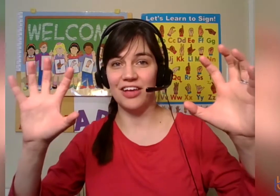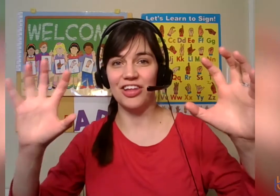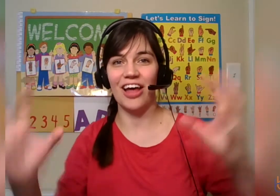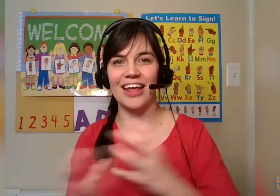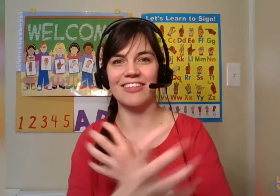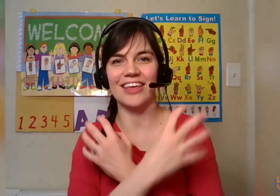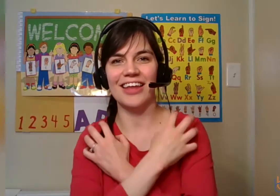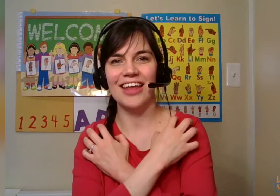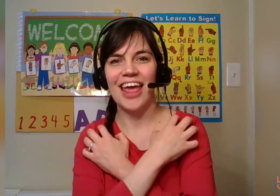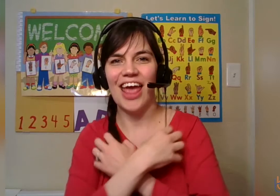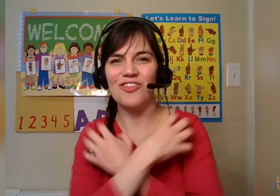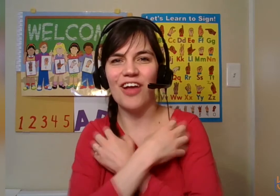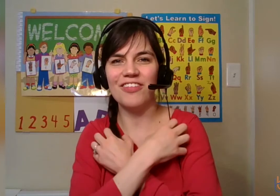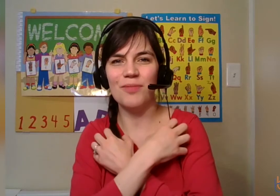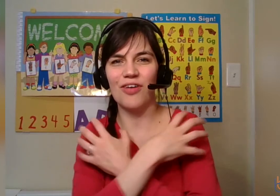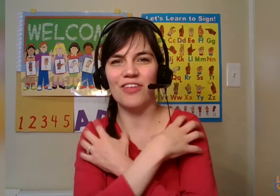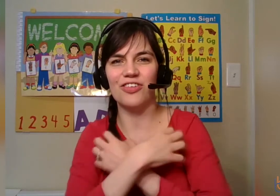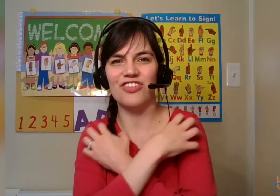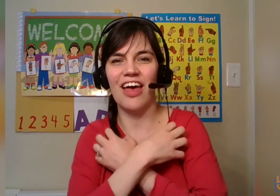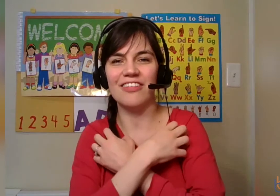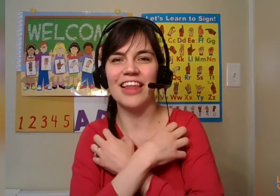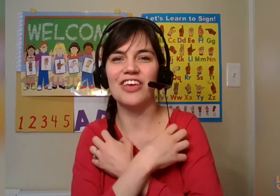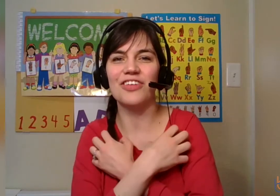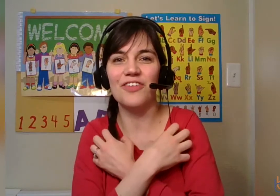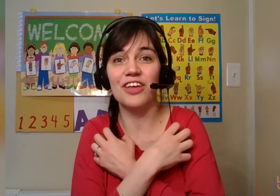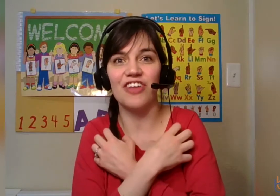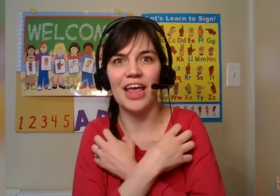clawed hands again and cross them across your chest like you're giving a giant